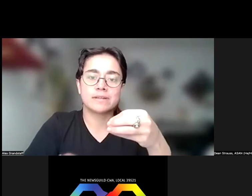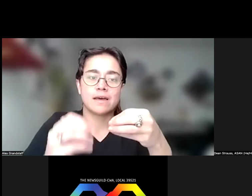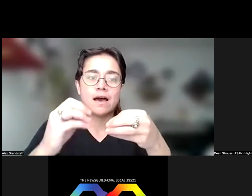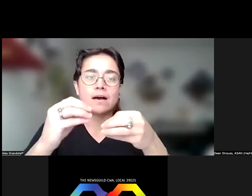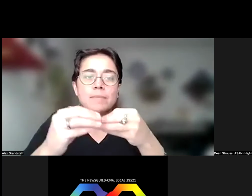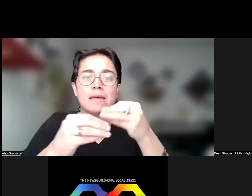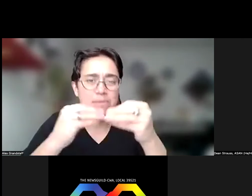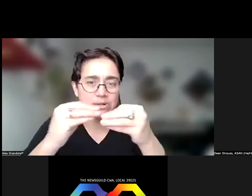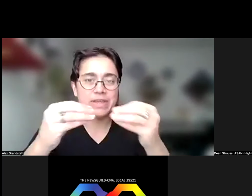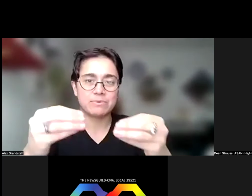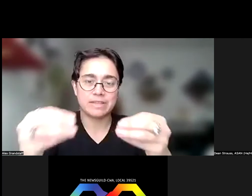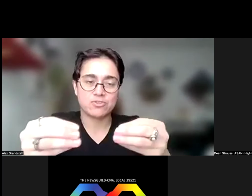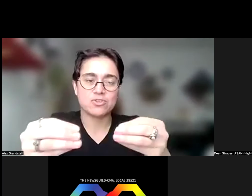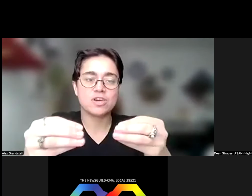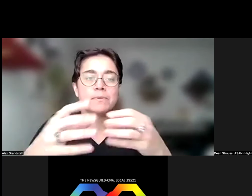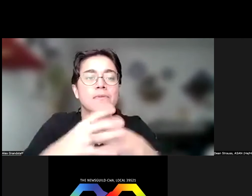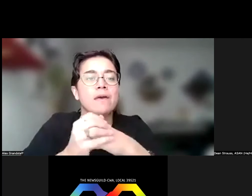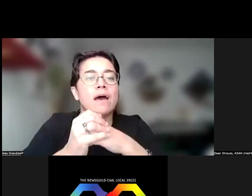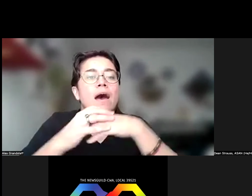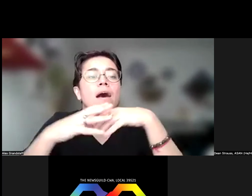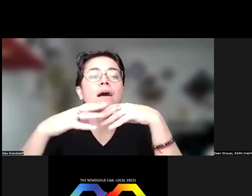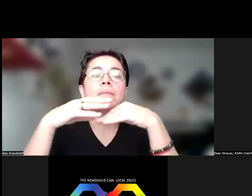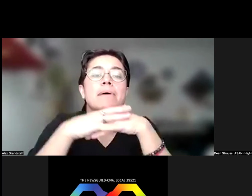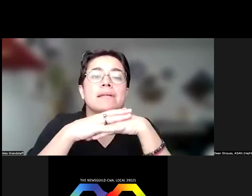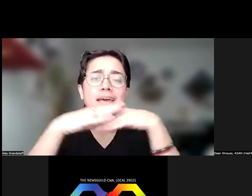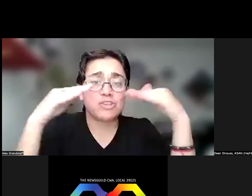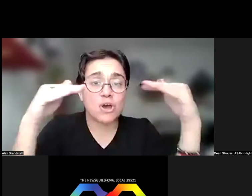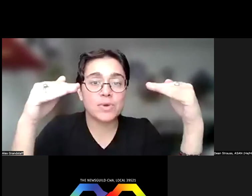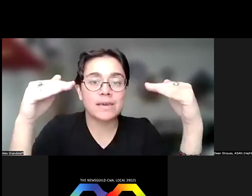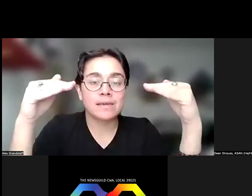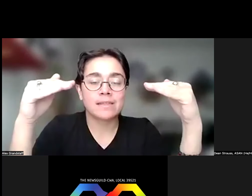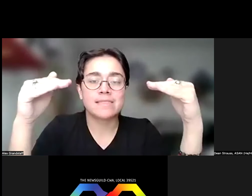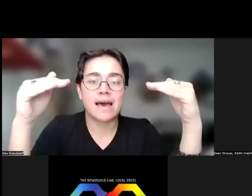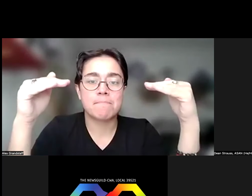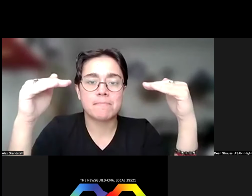them to stop especially--. Especially when you are trying to work forward